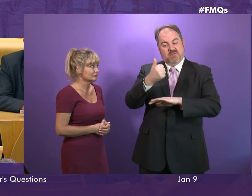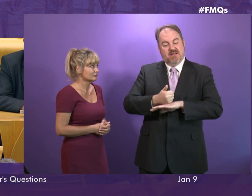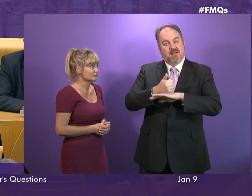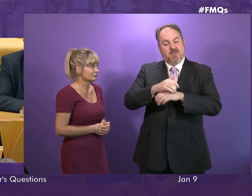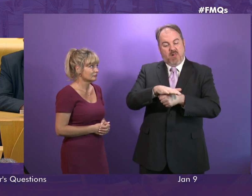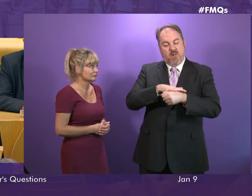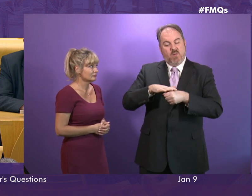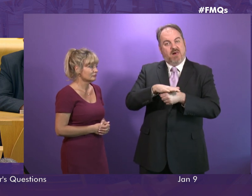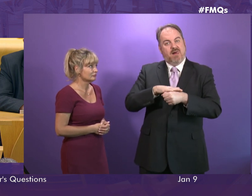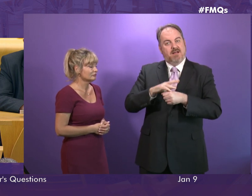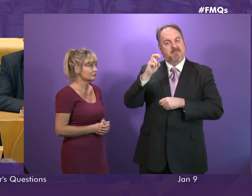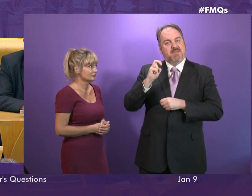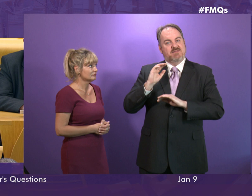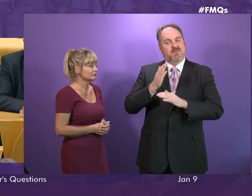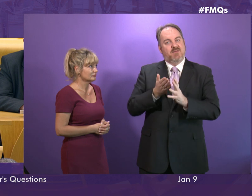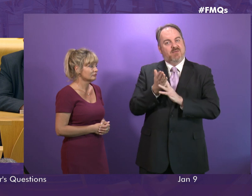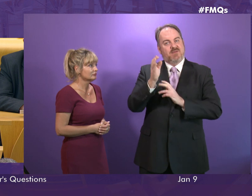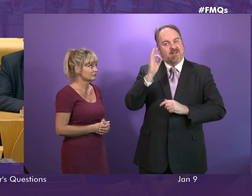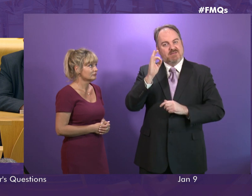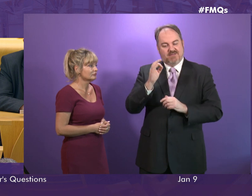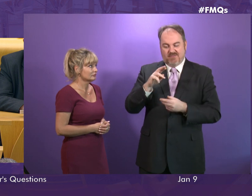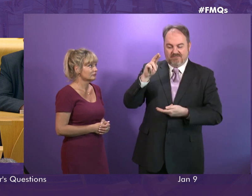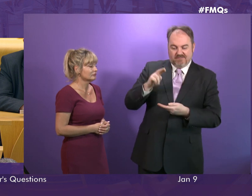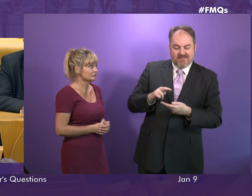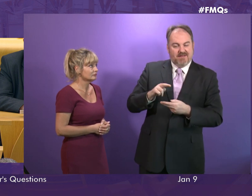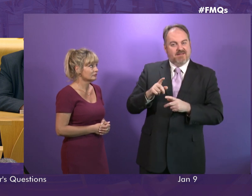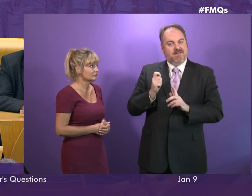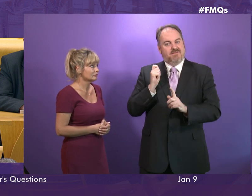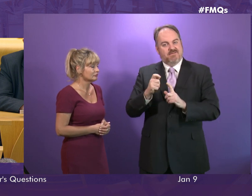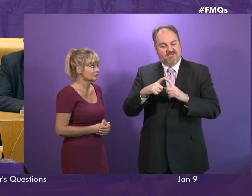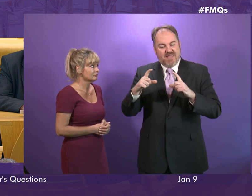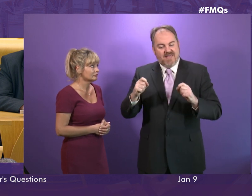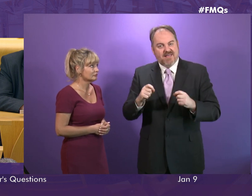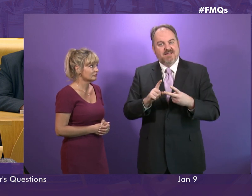services, which could improve reliability and fares, were included in the recent Transport